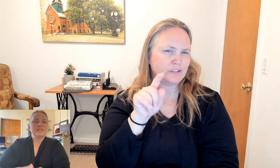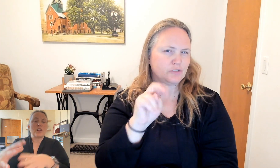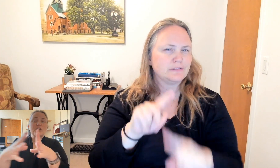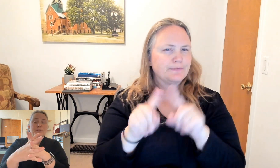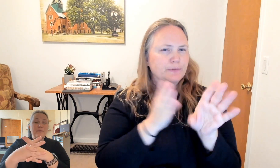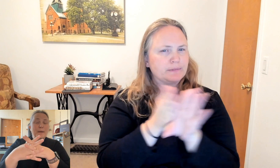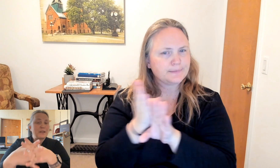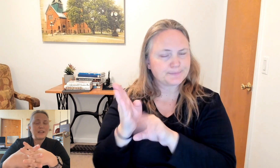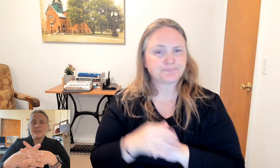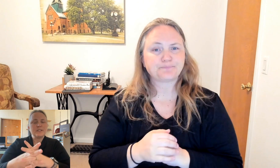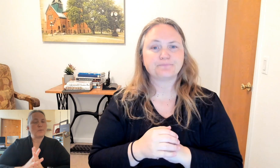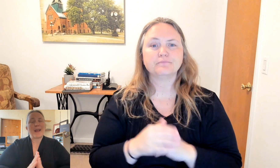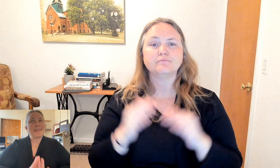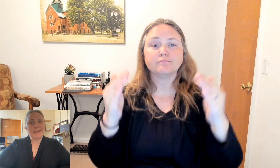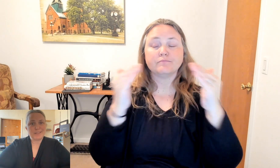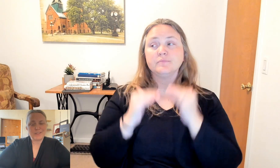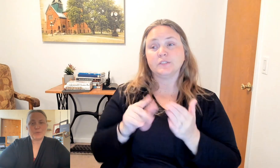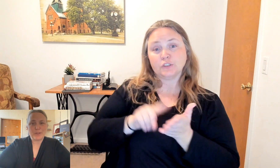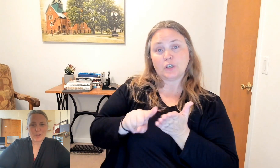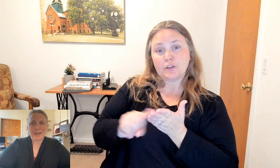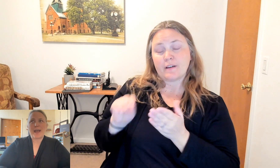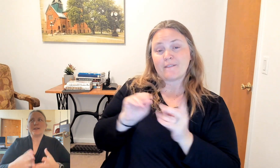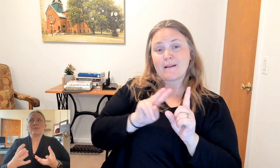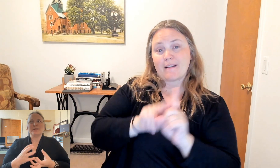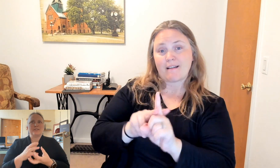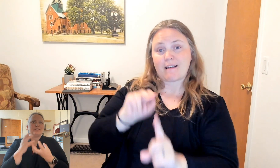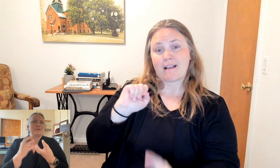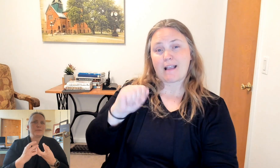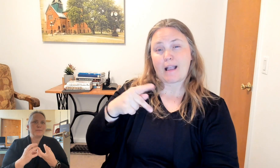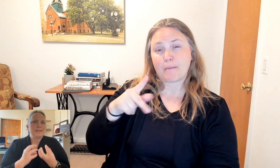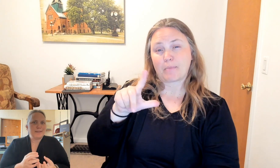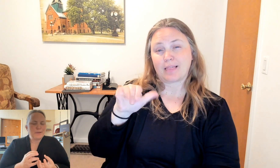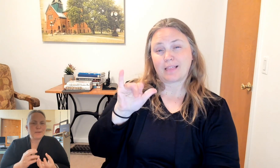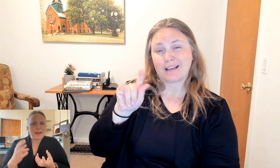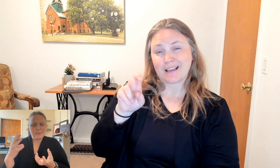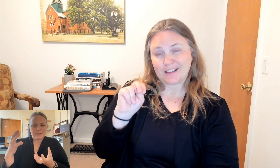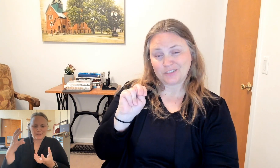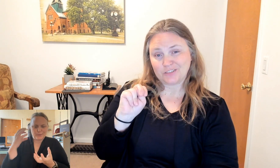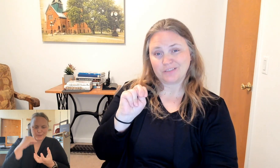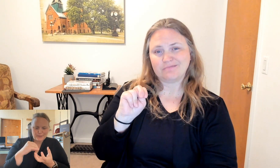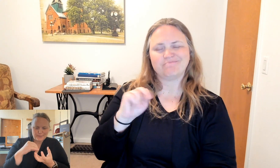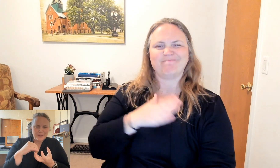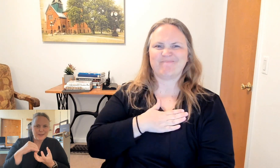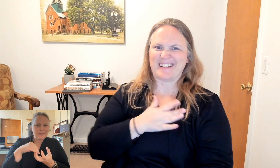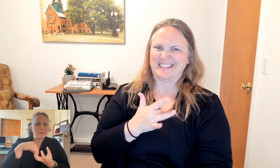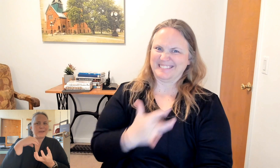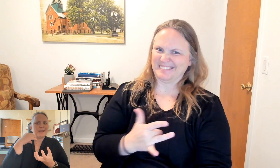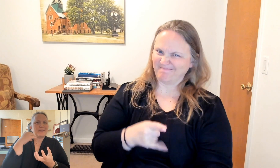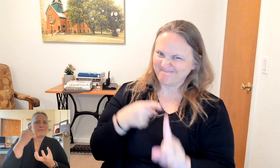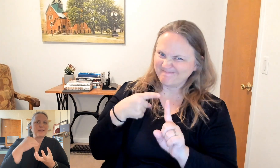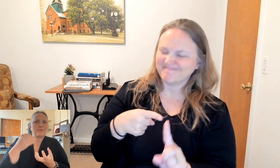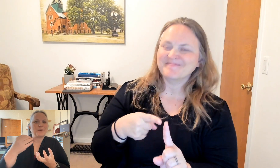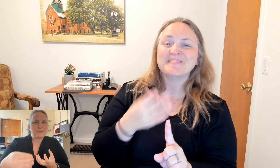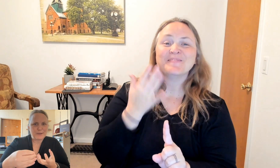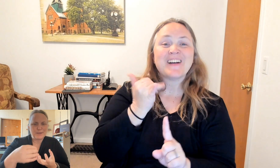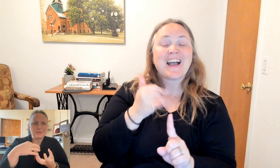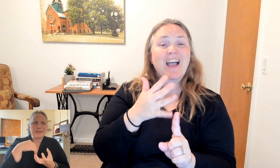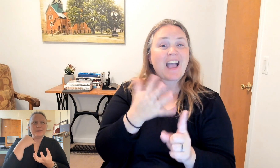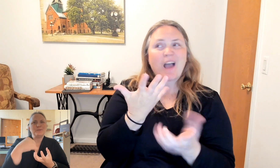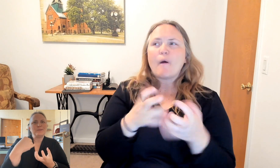Scholarship of application is what I like to do. to do a lot. I don't want to just know something to know it. I want to learn something so we can make the world better as we can do